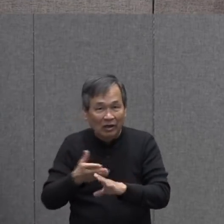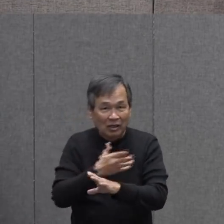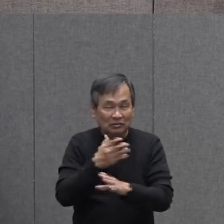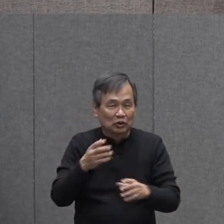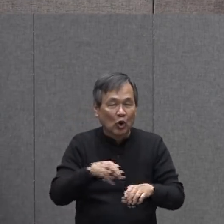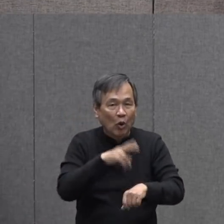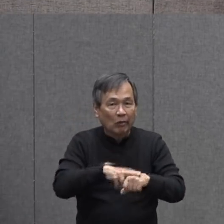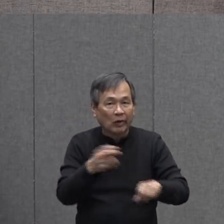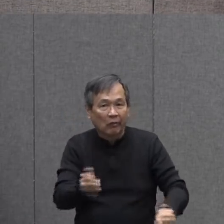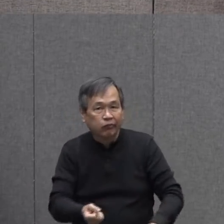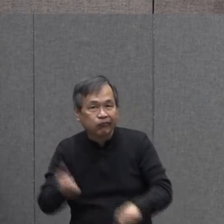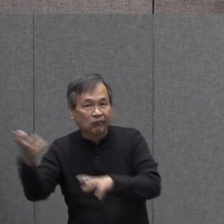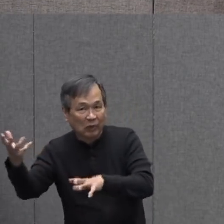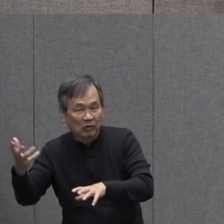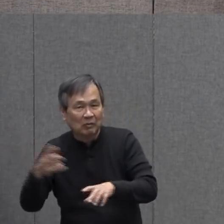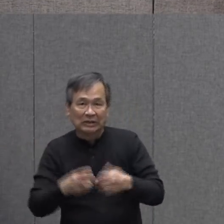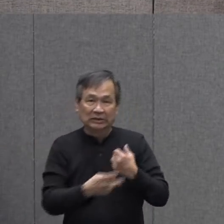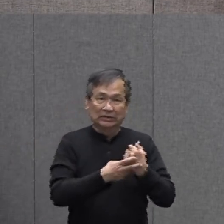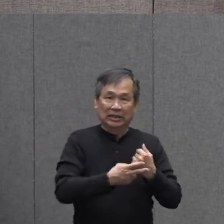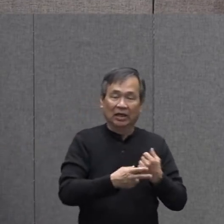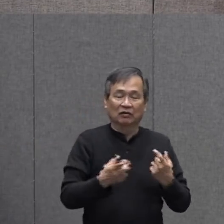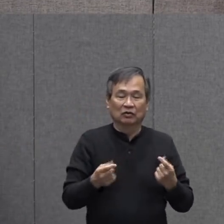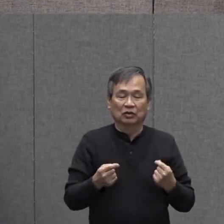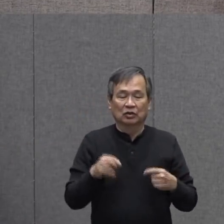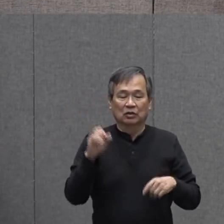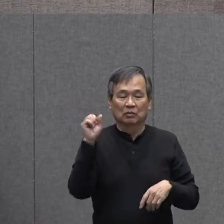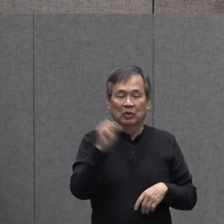you start to collect them. And you put them in a bag.